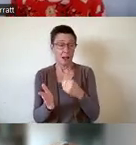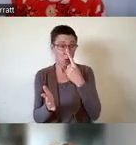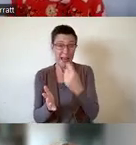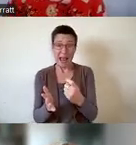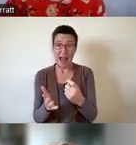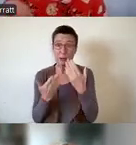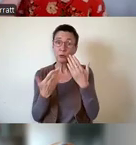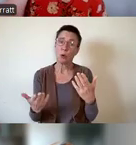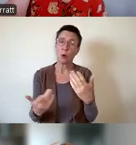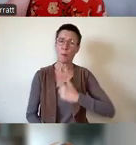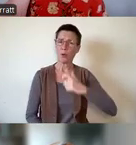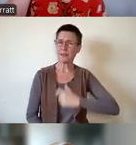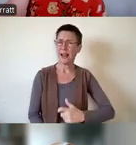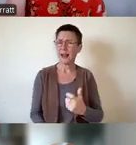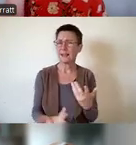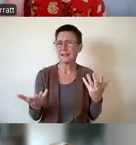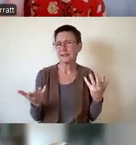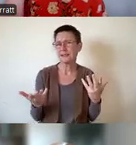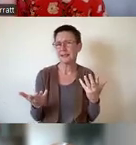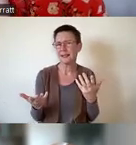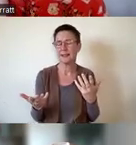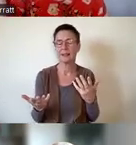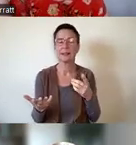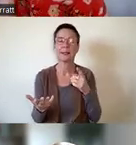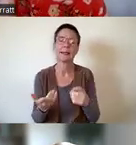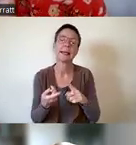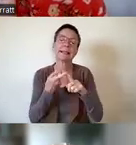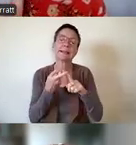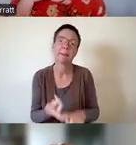I think it very much depends on if you're in an organization,